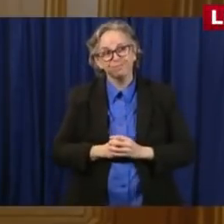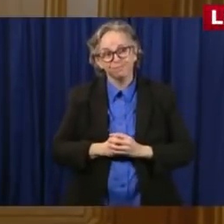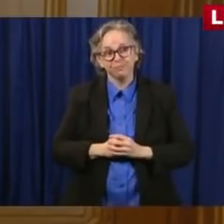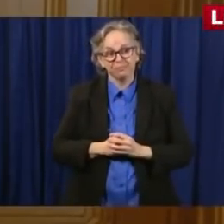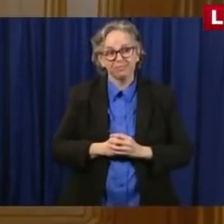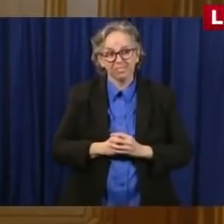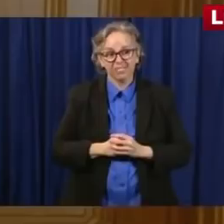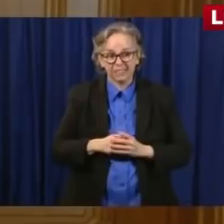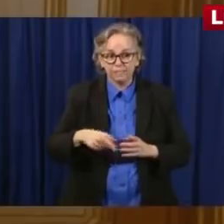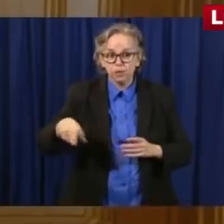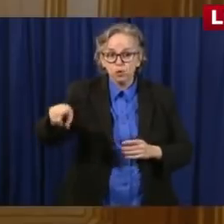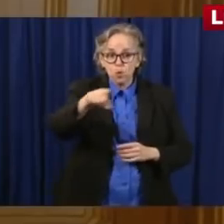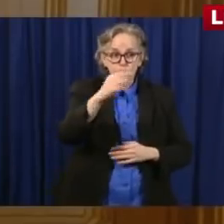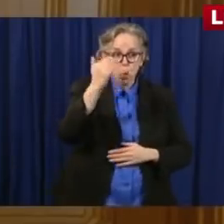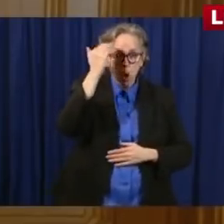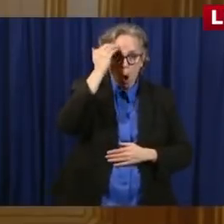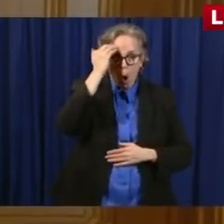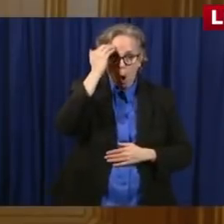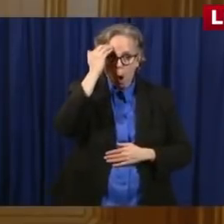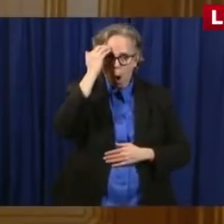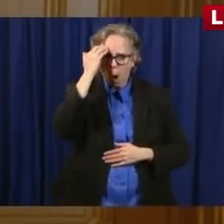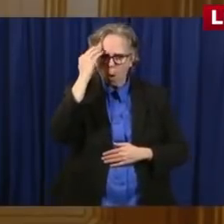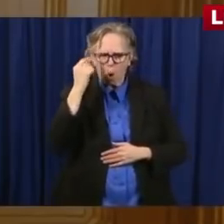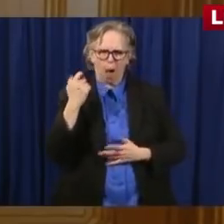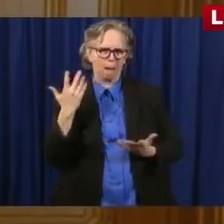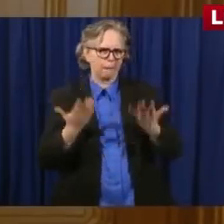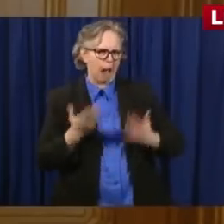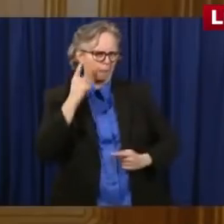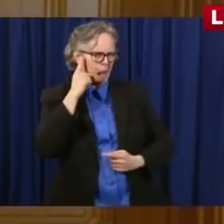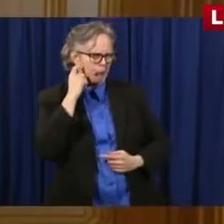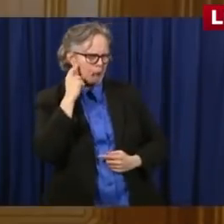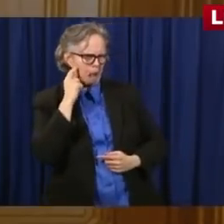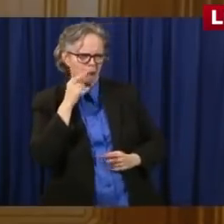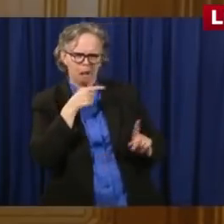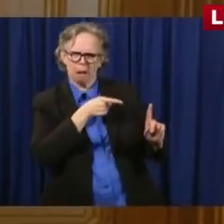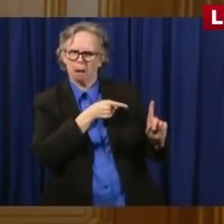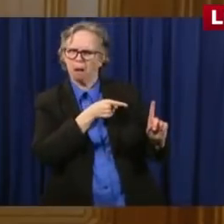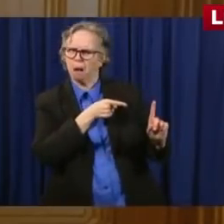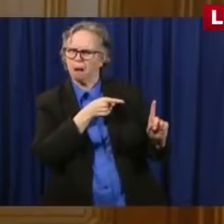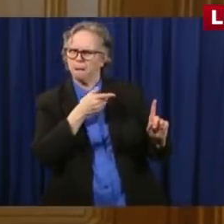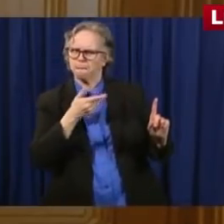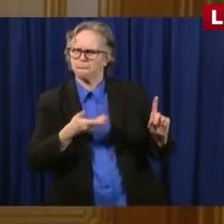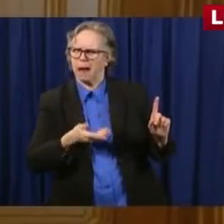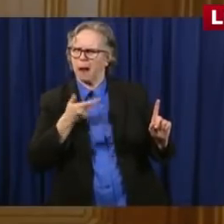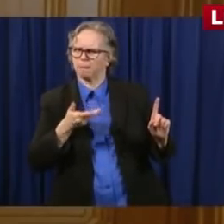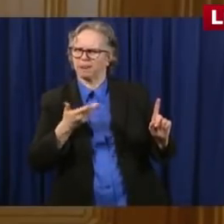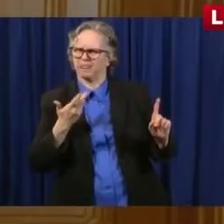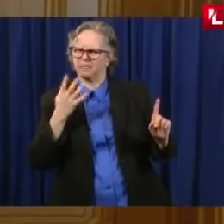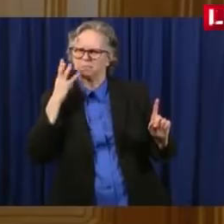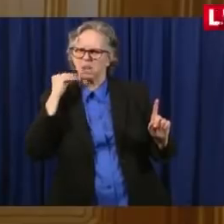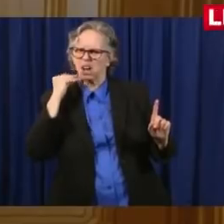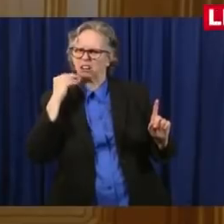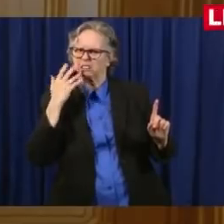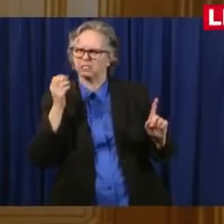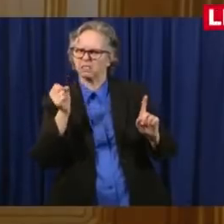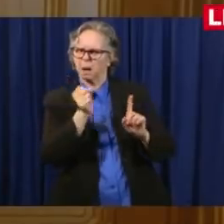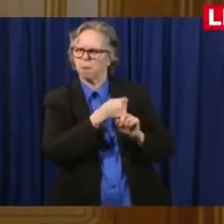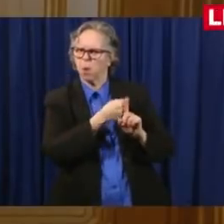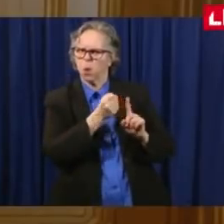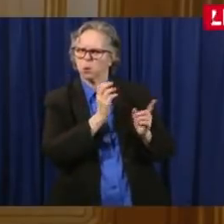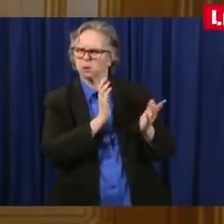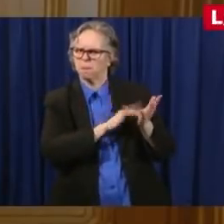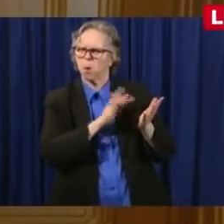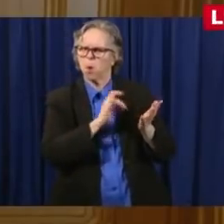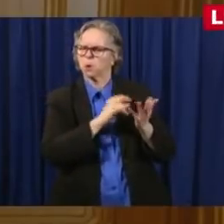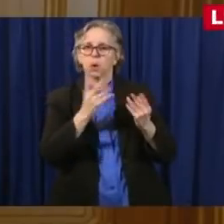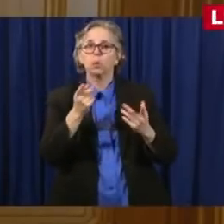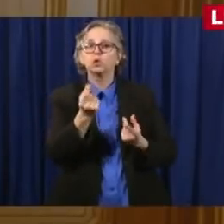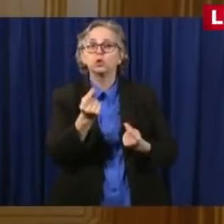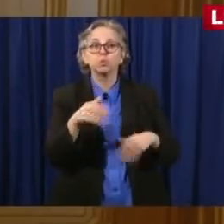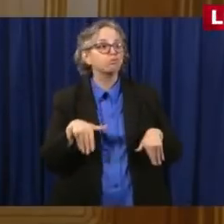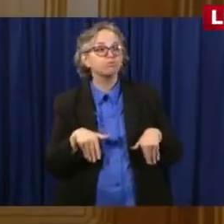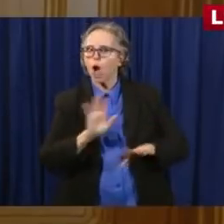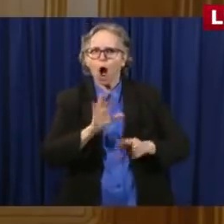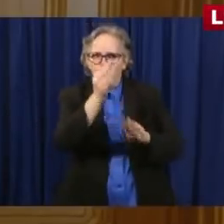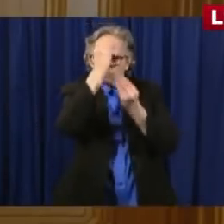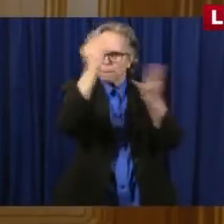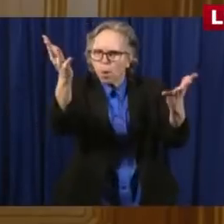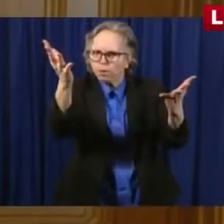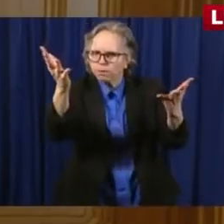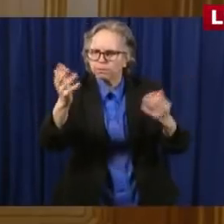IT REMINDS US OF HOW IMPORTANT IT IS THAT IF WE KNOW OR HAVE ANY INFORMATION ABOUT A CHILD WHO IS BEING ABUSED, THAT WE REPORT THAT.